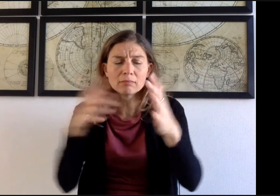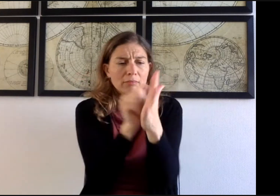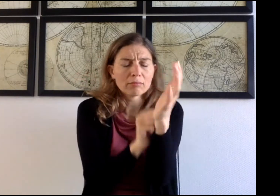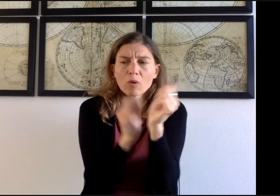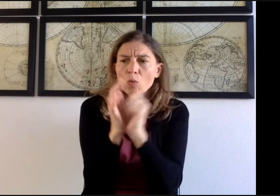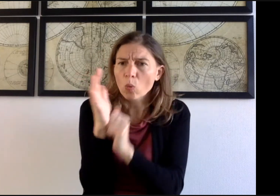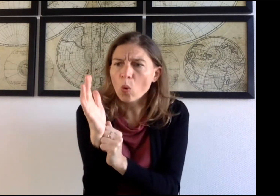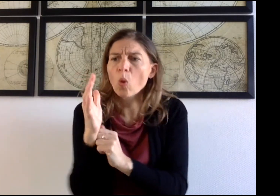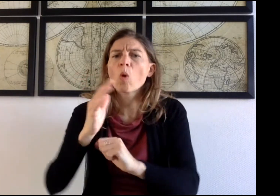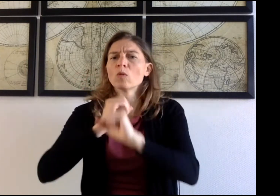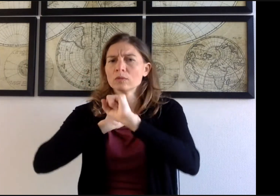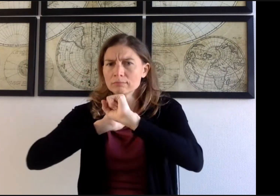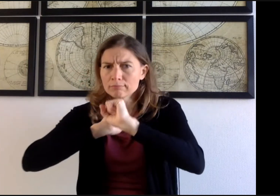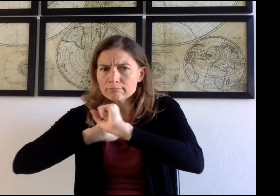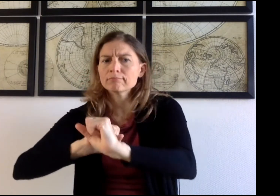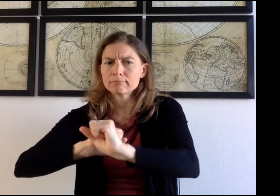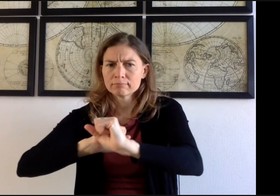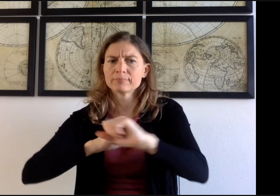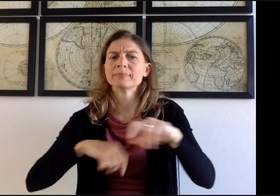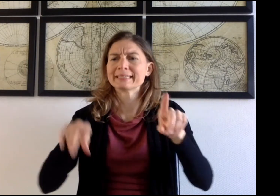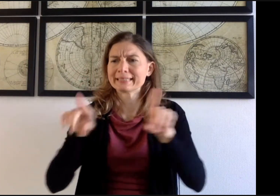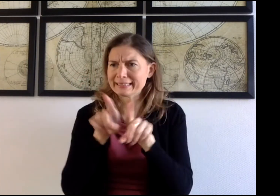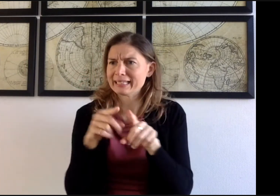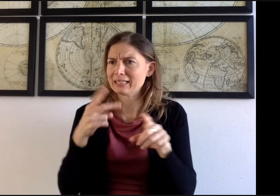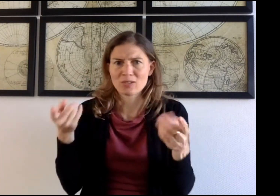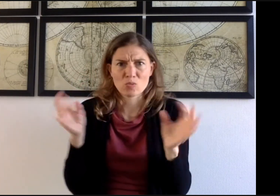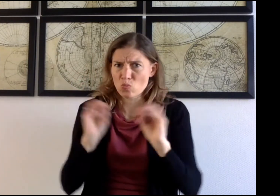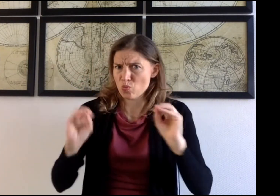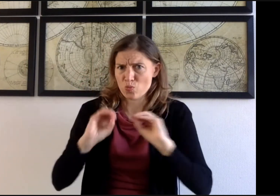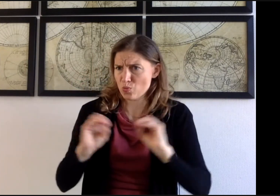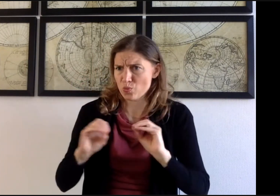Also in terms of abuse and neglect. It's worrying that in most countries